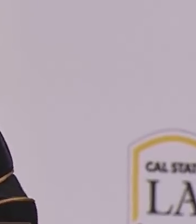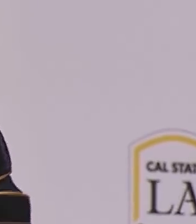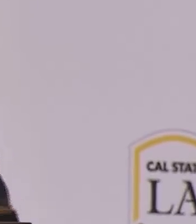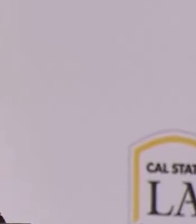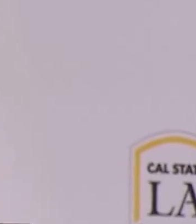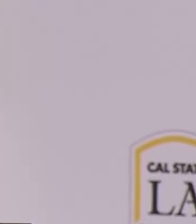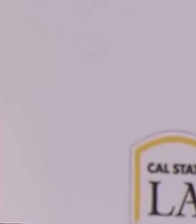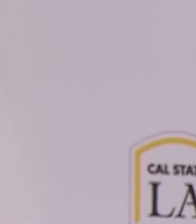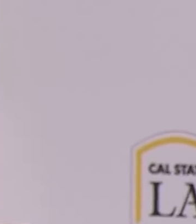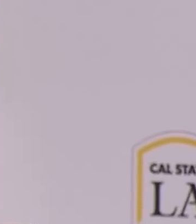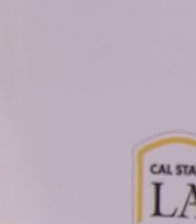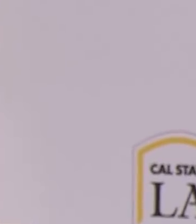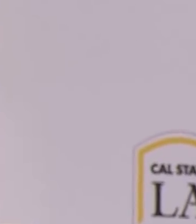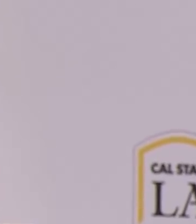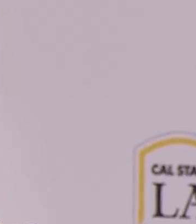THAT WAS THE DRESS REHEARSAL.